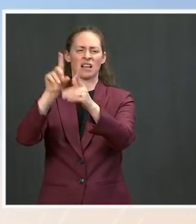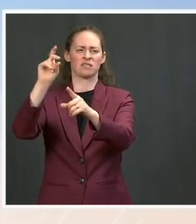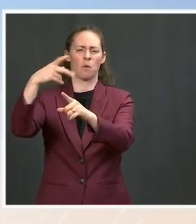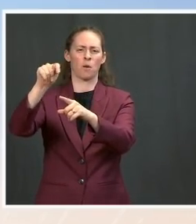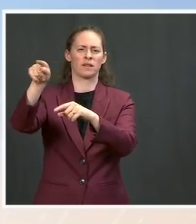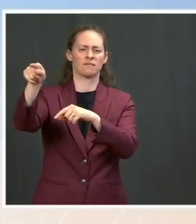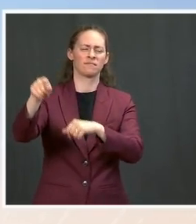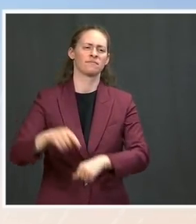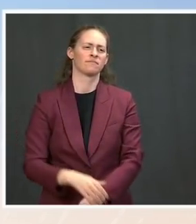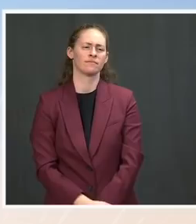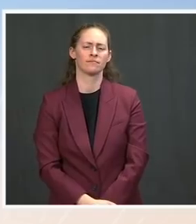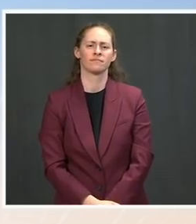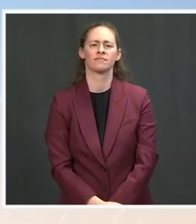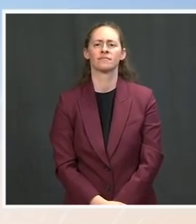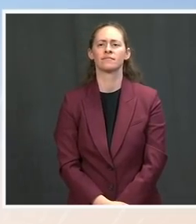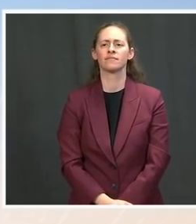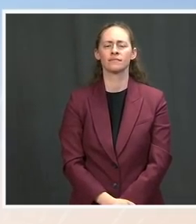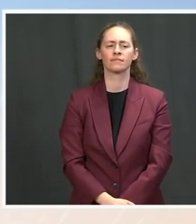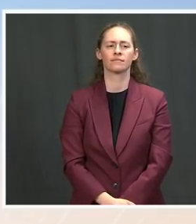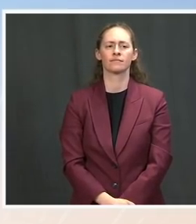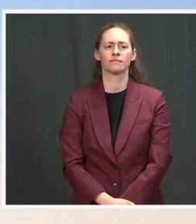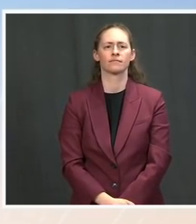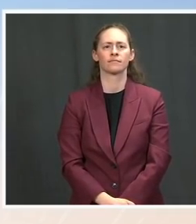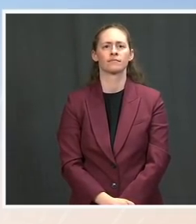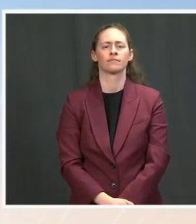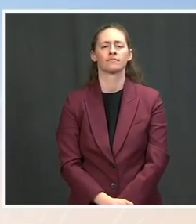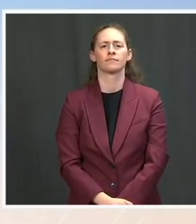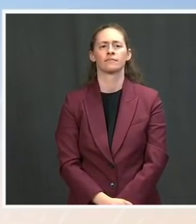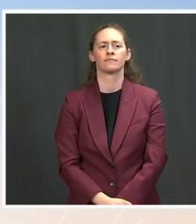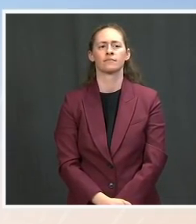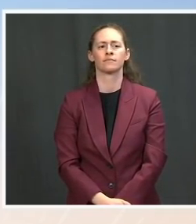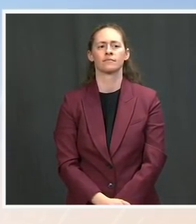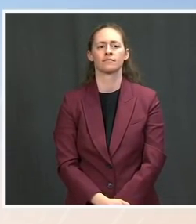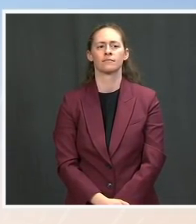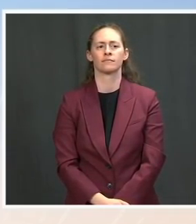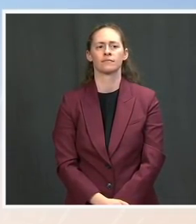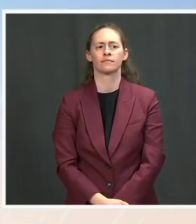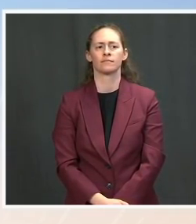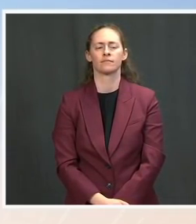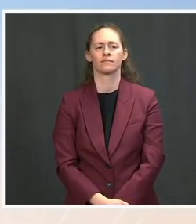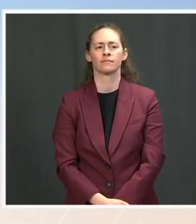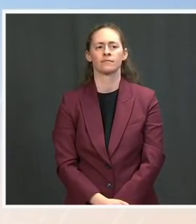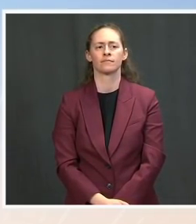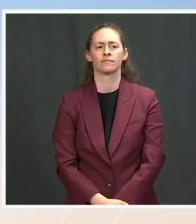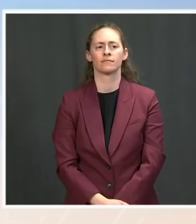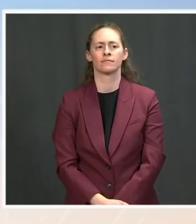since it is now going to be set at 62,500 this fiscal year, but President Biden says he doesn't think we'll actually get there: